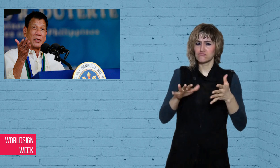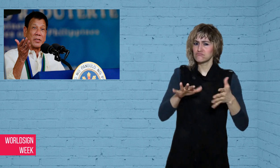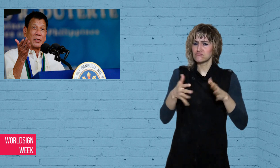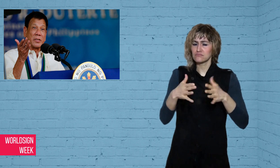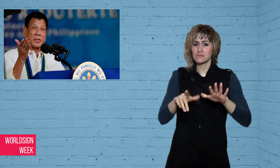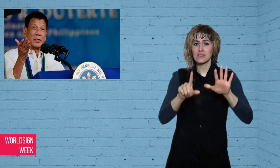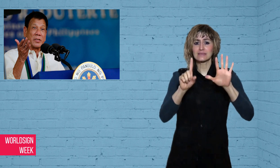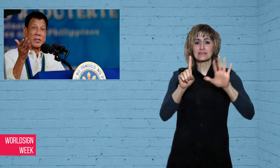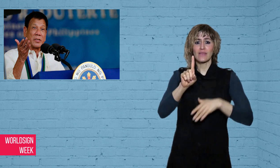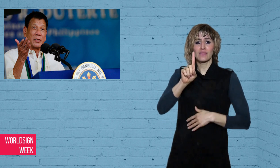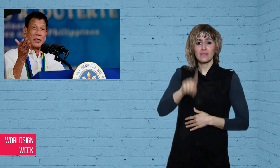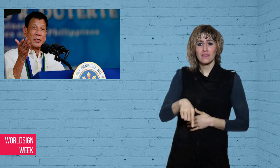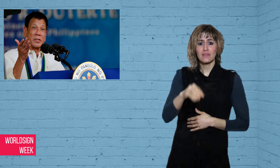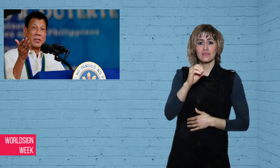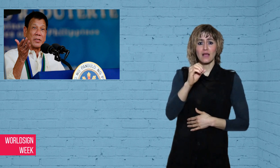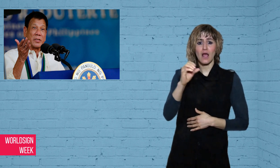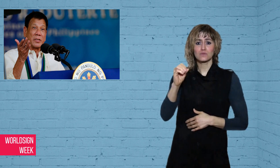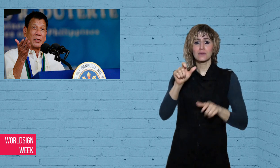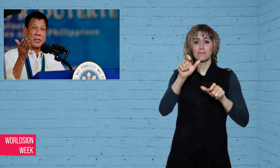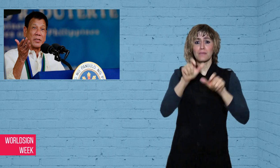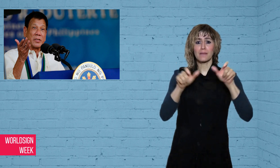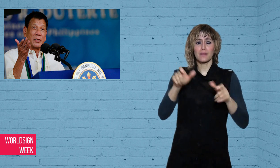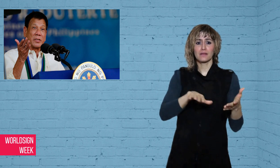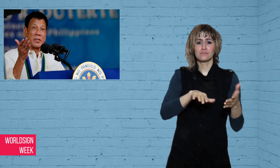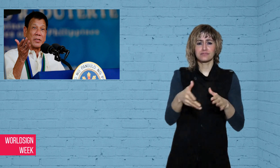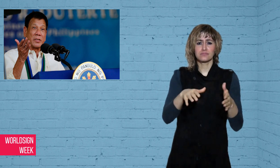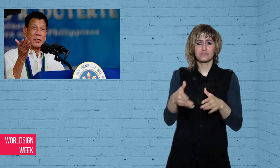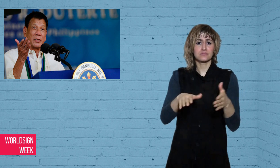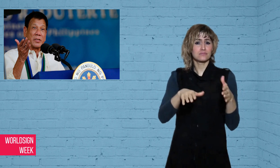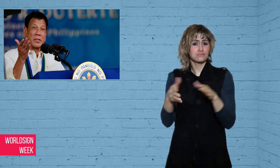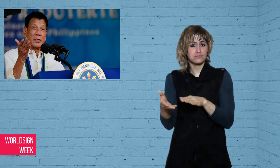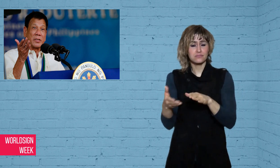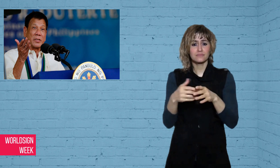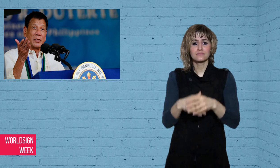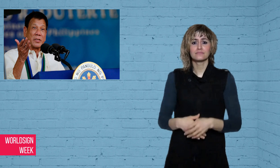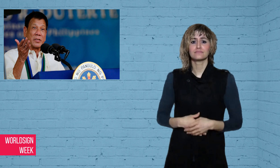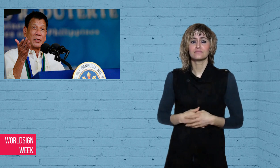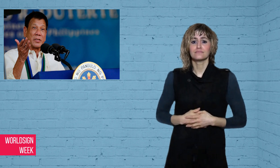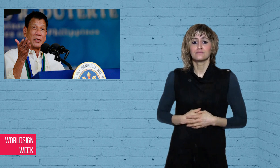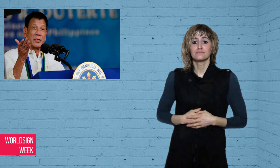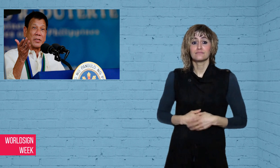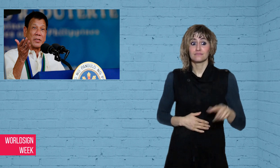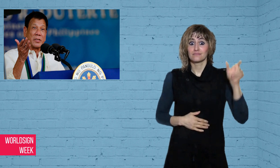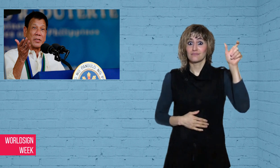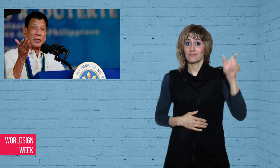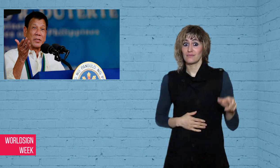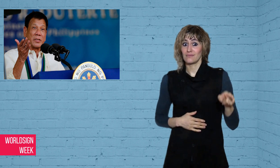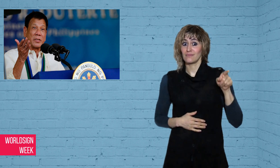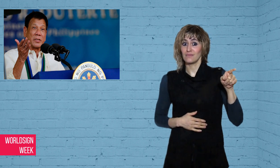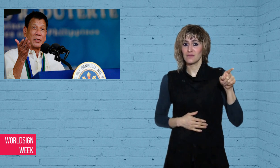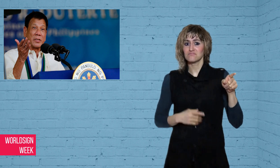since he took office.